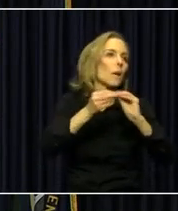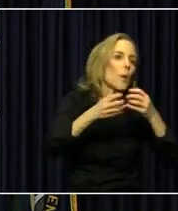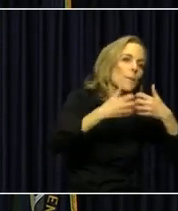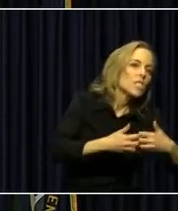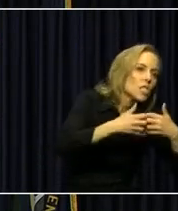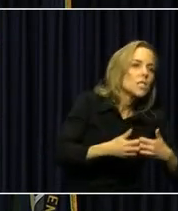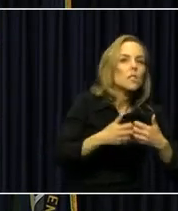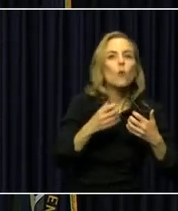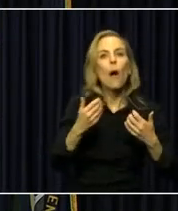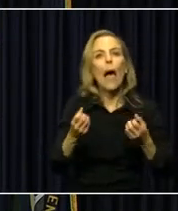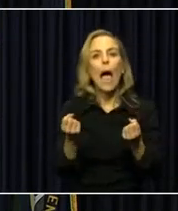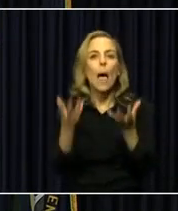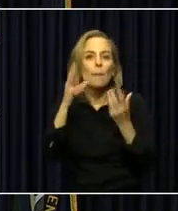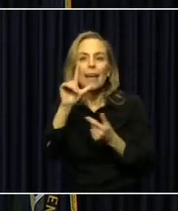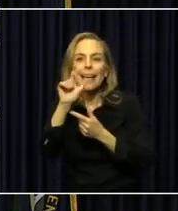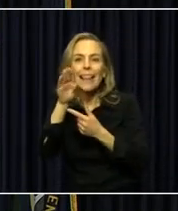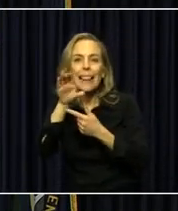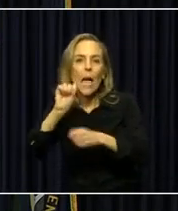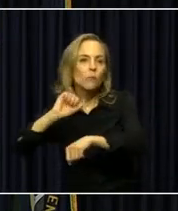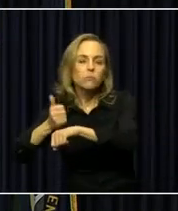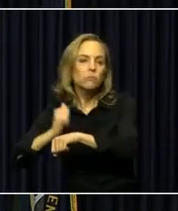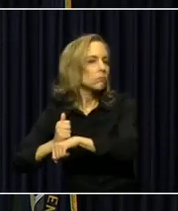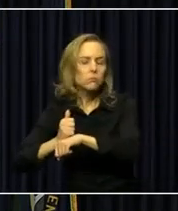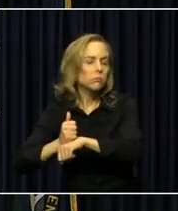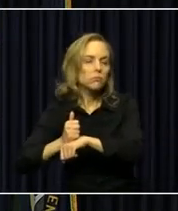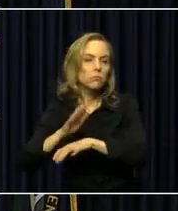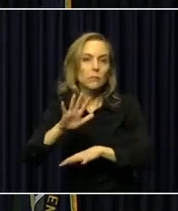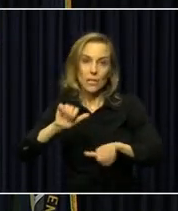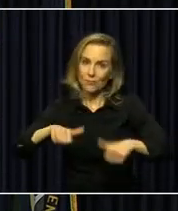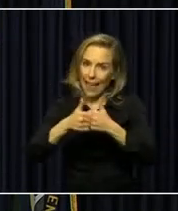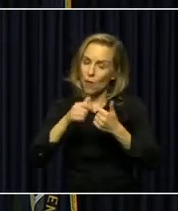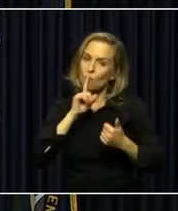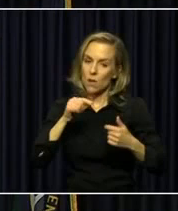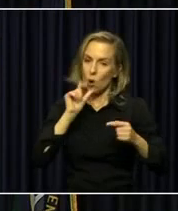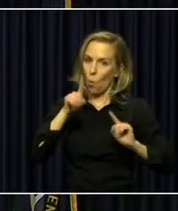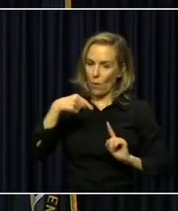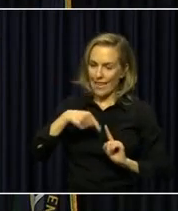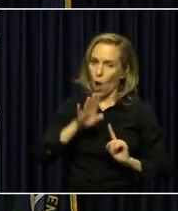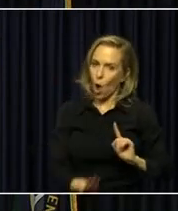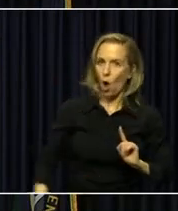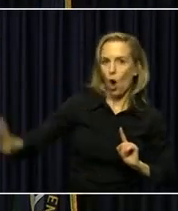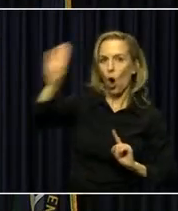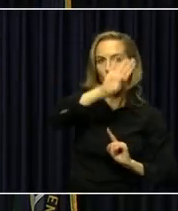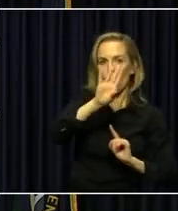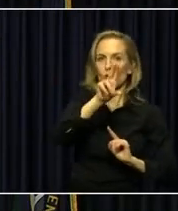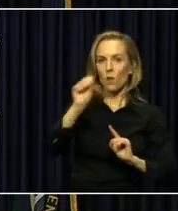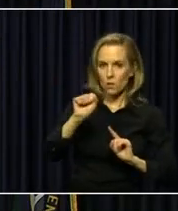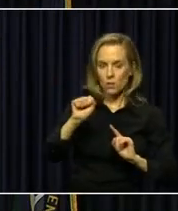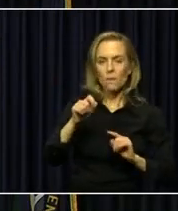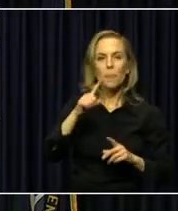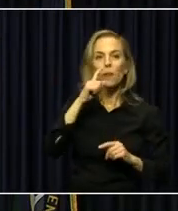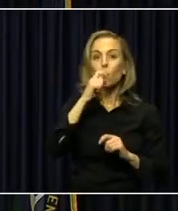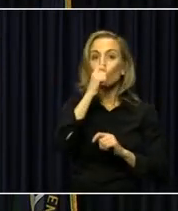PIECE WITH THE CARES ACT POINT. THE CARES ACT MON IS GOING TO BE VERY HELPFUL IN STACKING UP THE